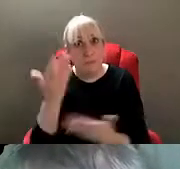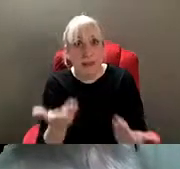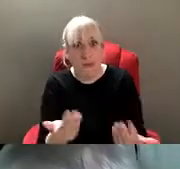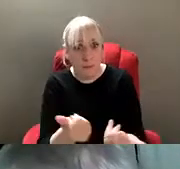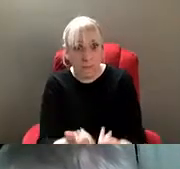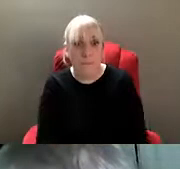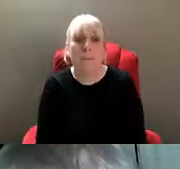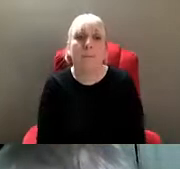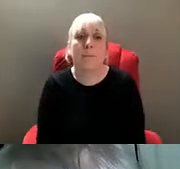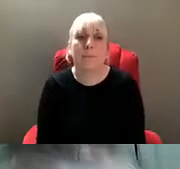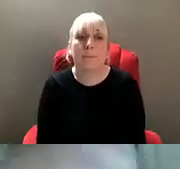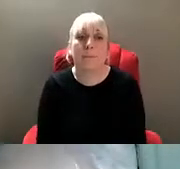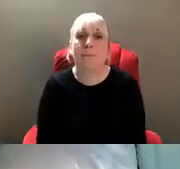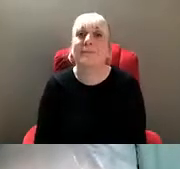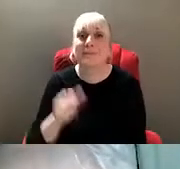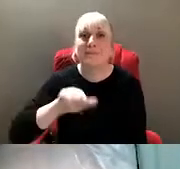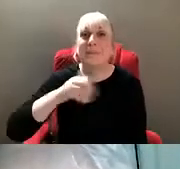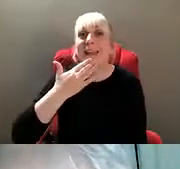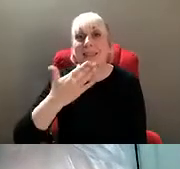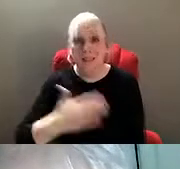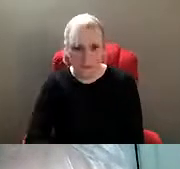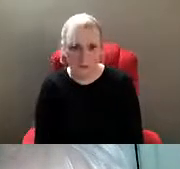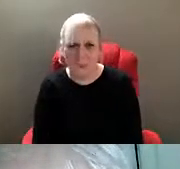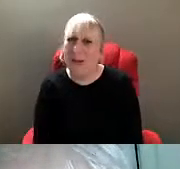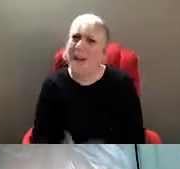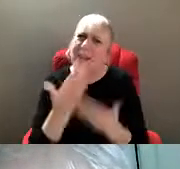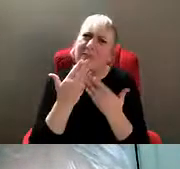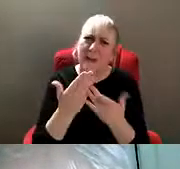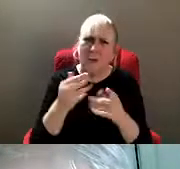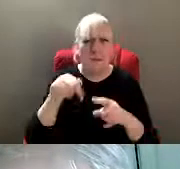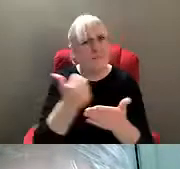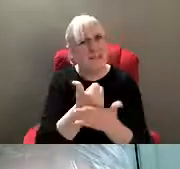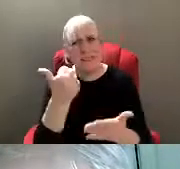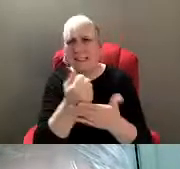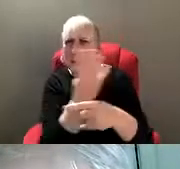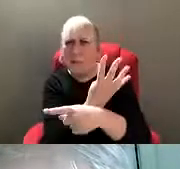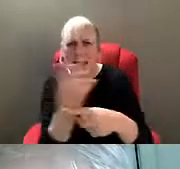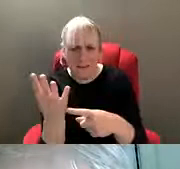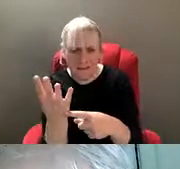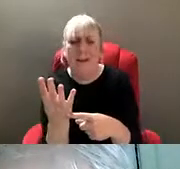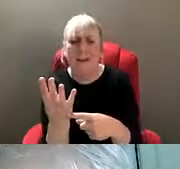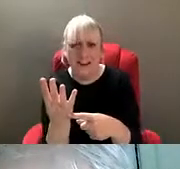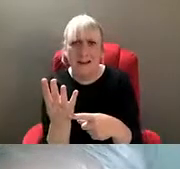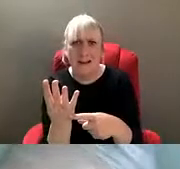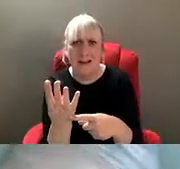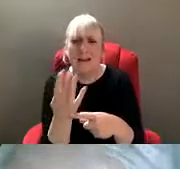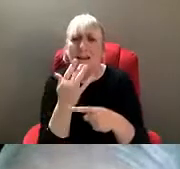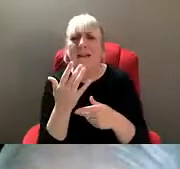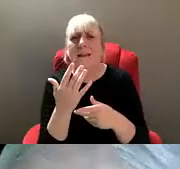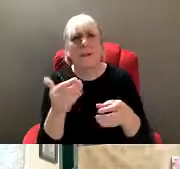uh thank you and thanks for this fantastic panel especially in the context of csw it's really